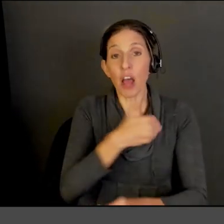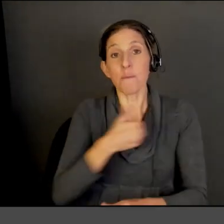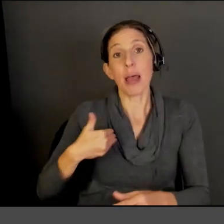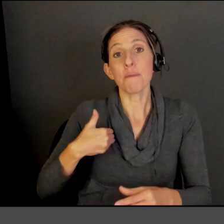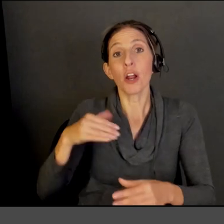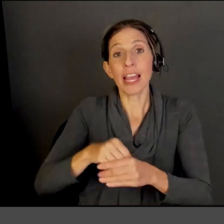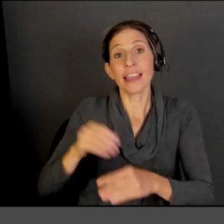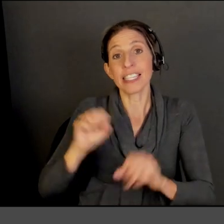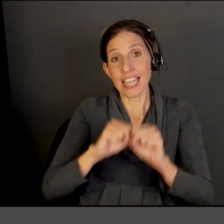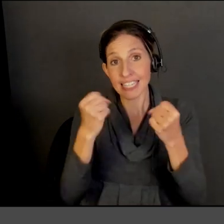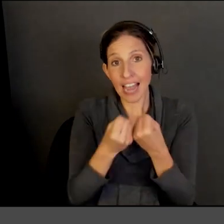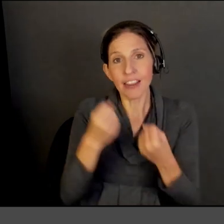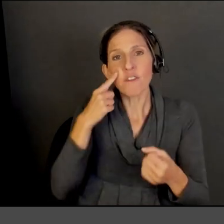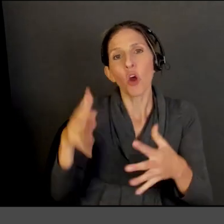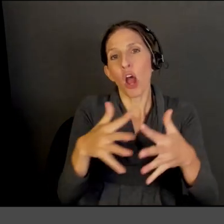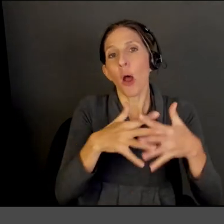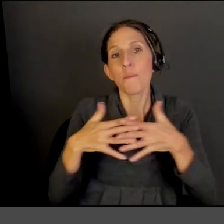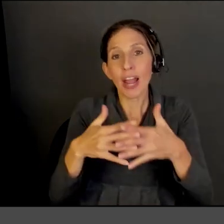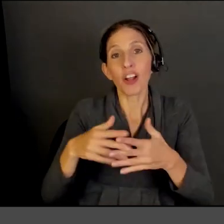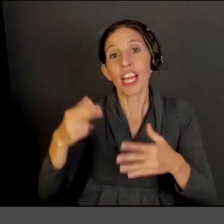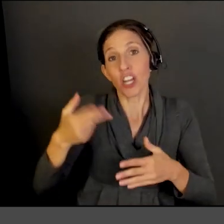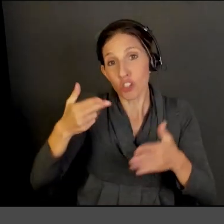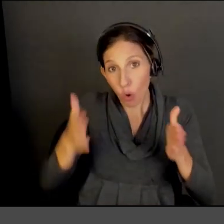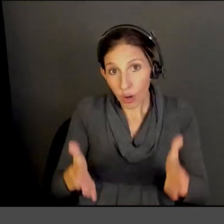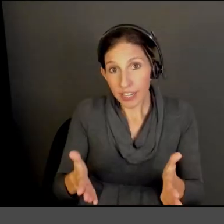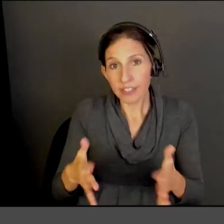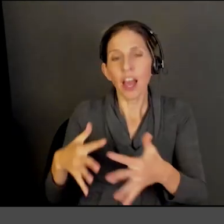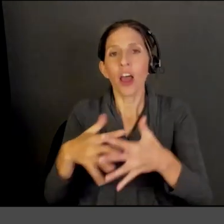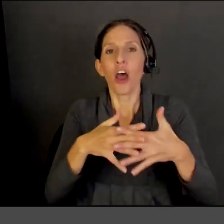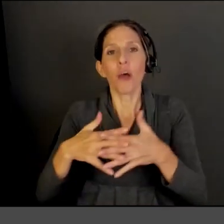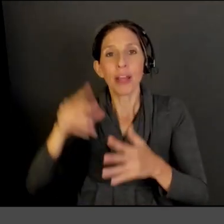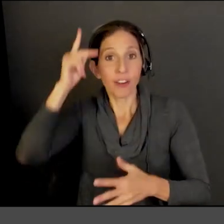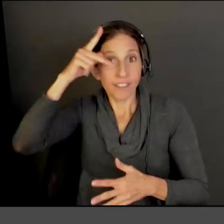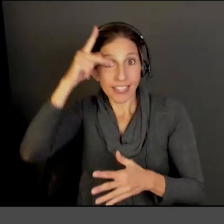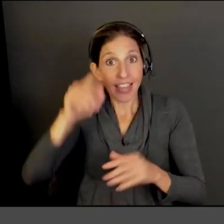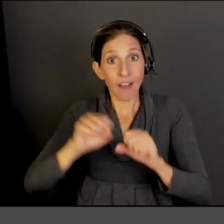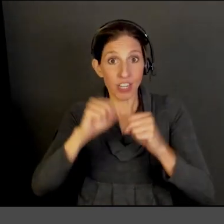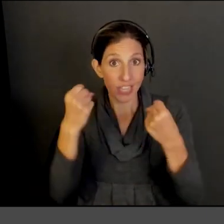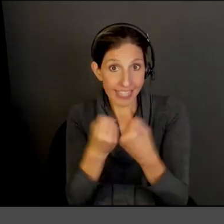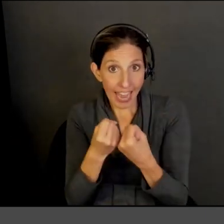PHILOSOPHICAL SOCIETY, AND THE AMERICAN ACADEMY OF ARTS AND SCIENCES.